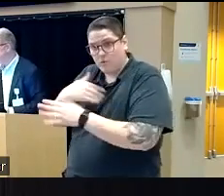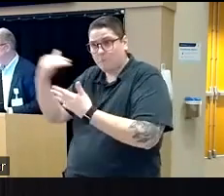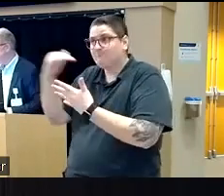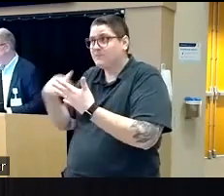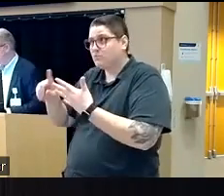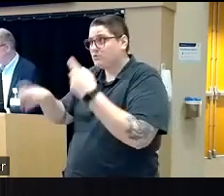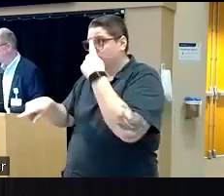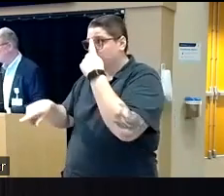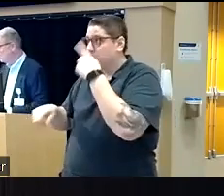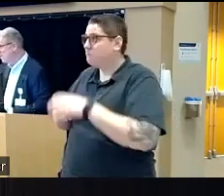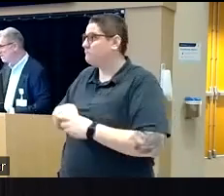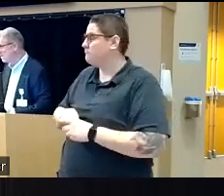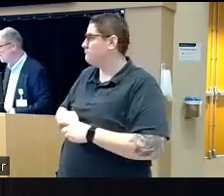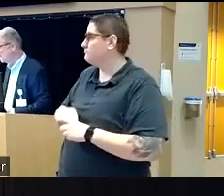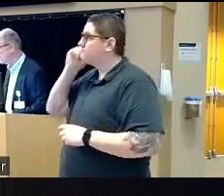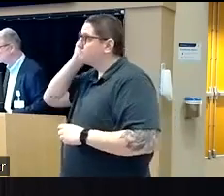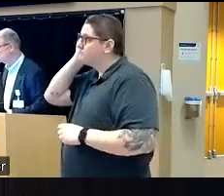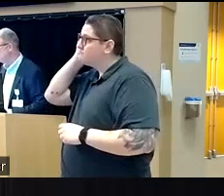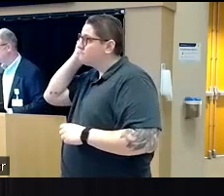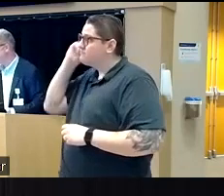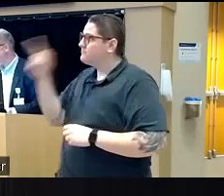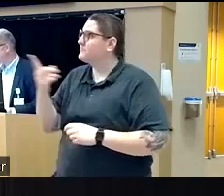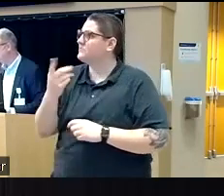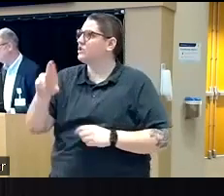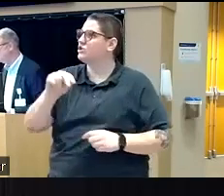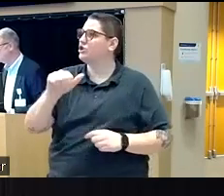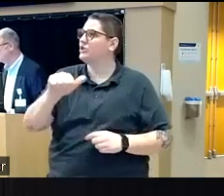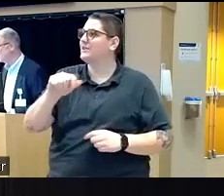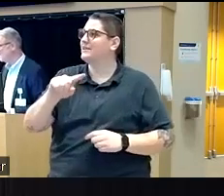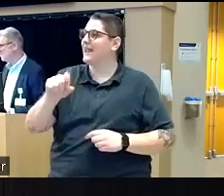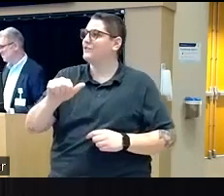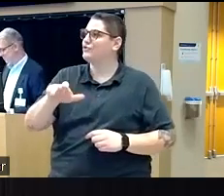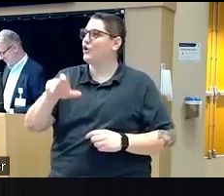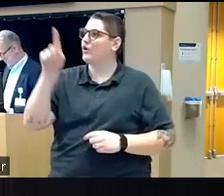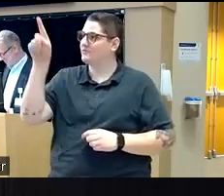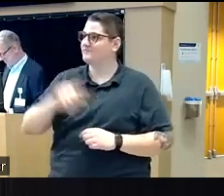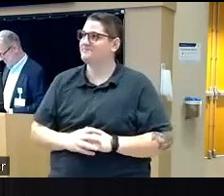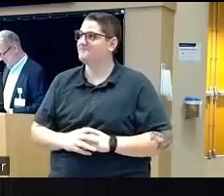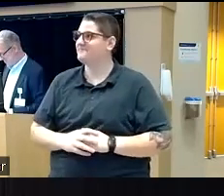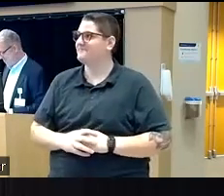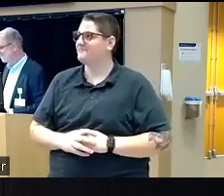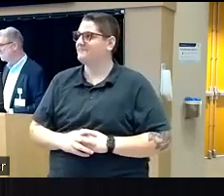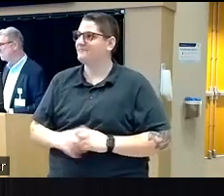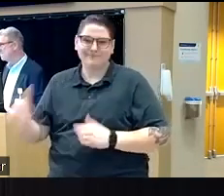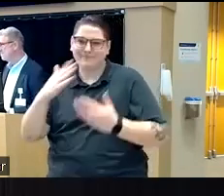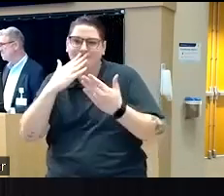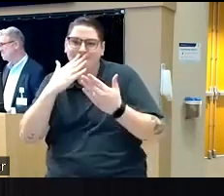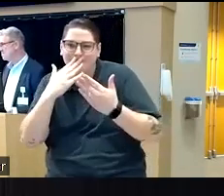great I just oh uh Dr nasra your hand is up thank you thank you for this wonderful presentation